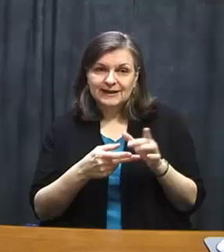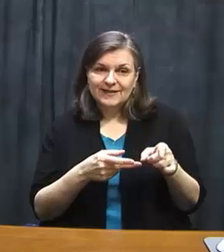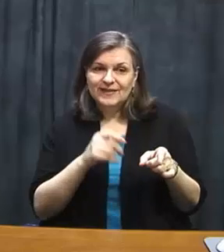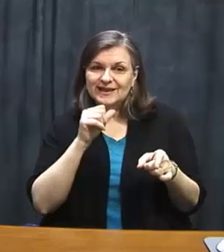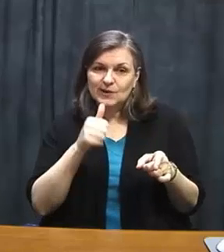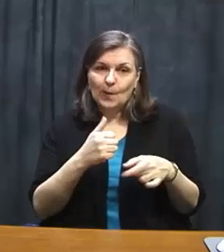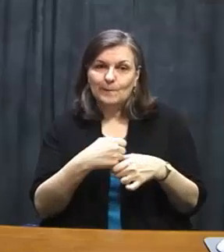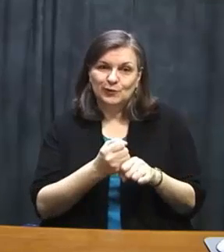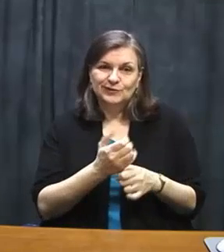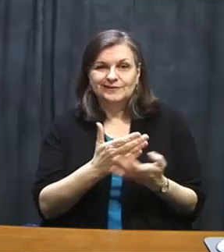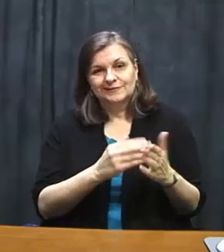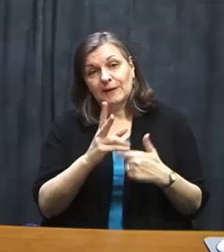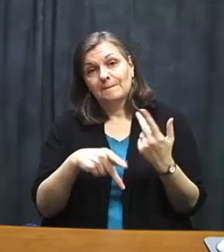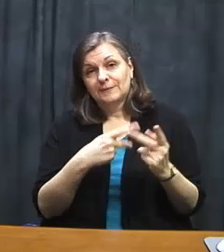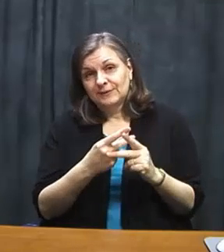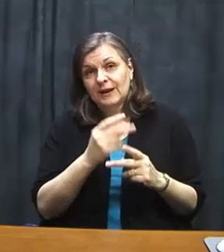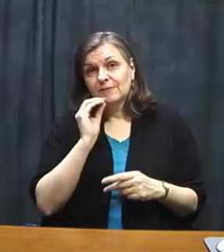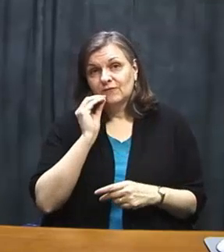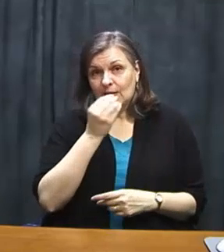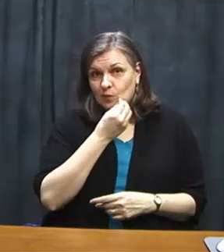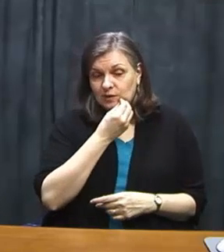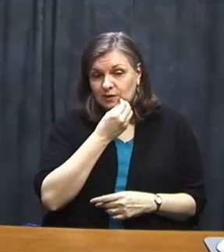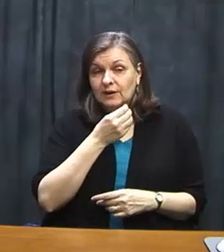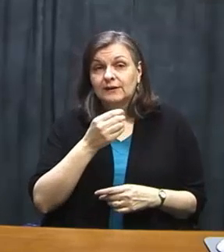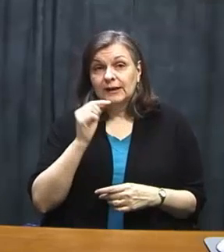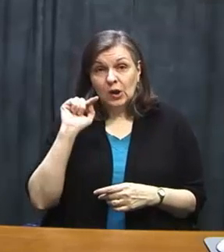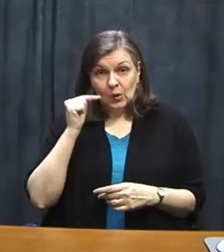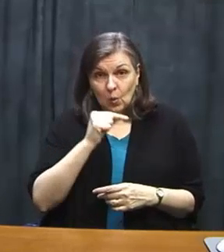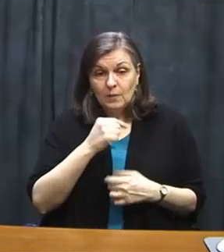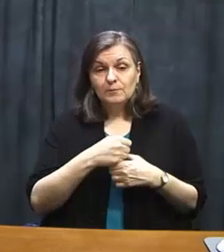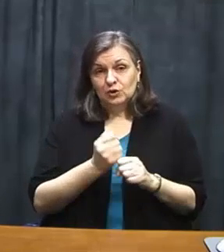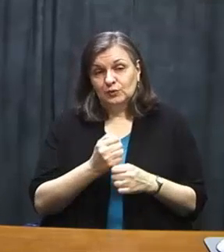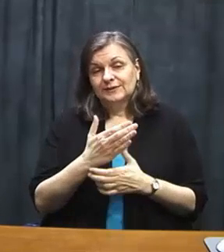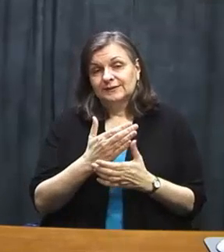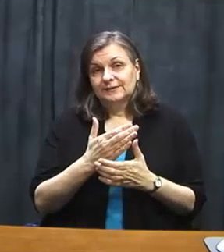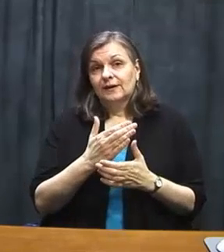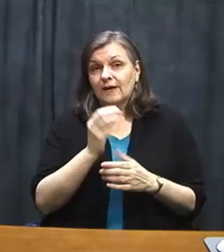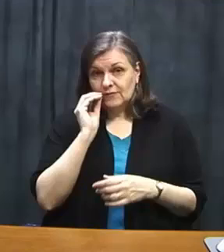they don't produce some type of flower. corn most certainly produces a flower